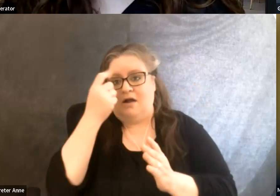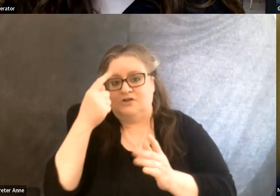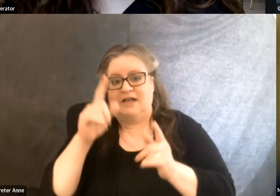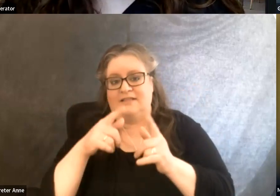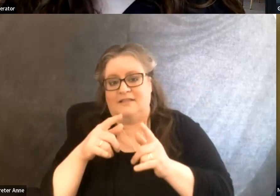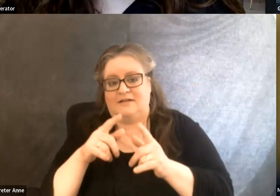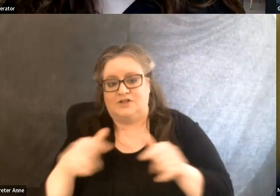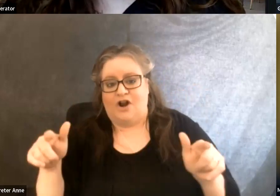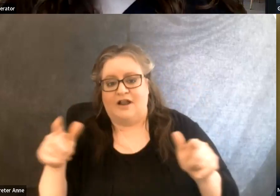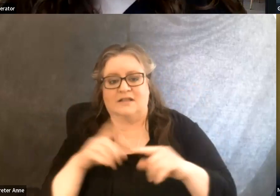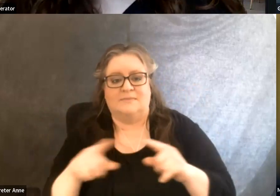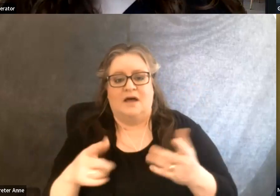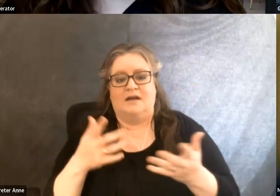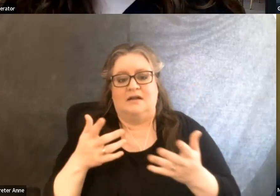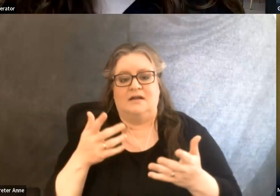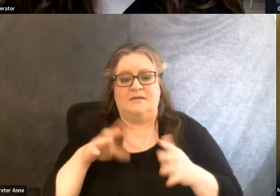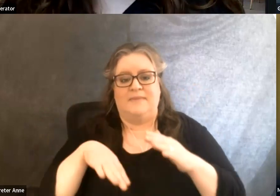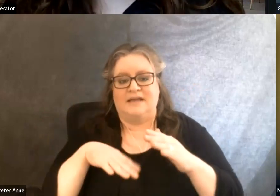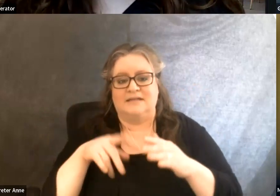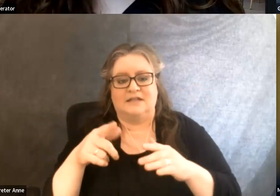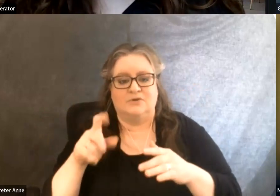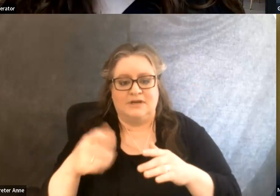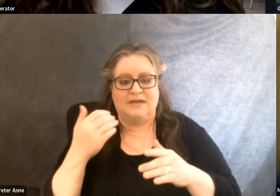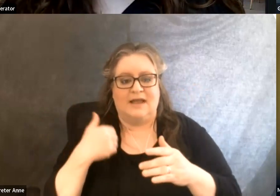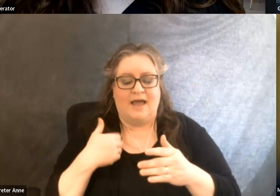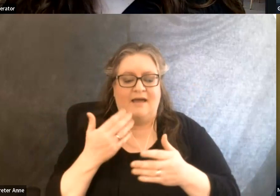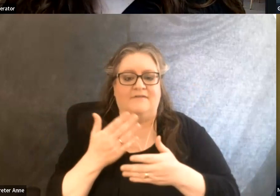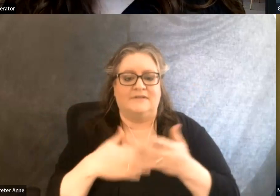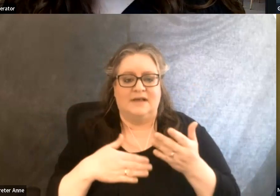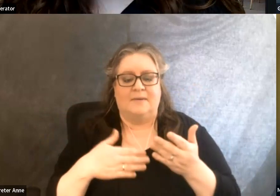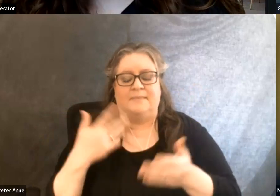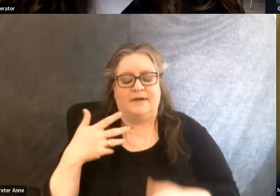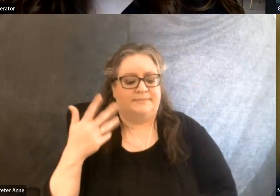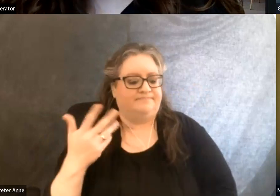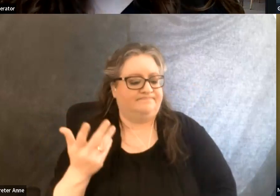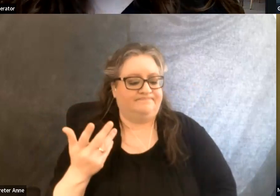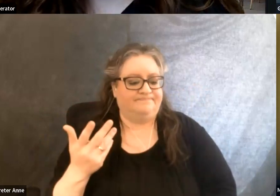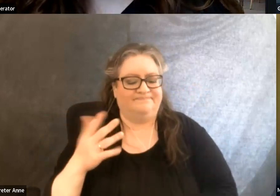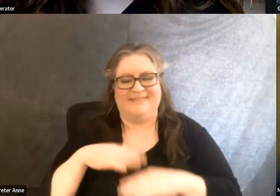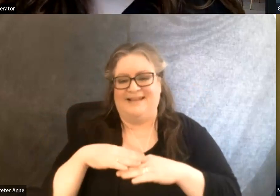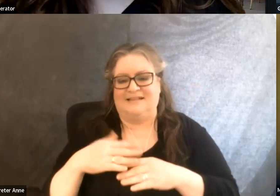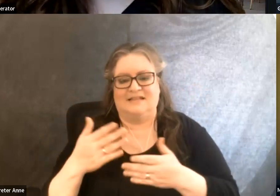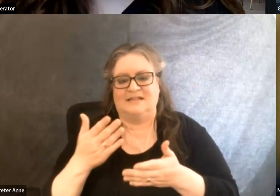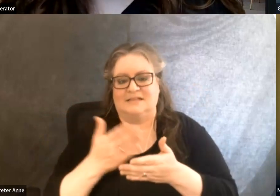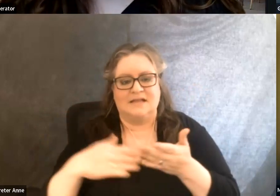But basically, you need to have at least some basic understanding